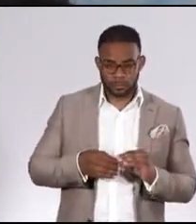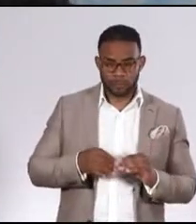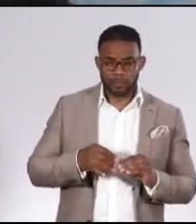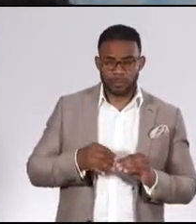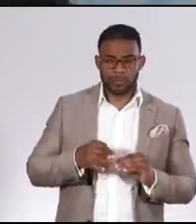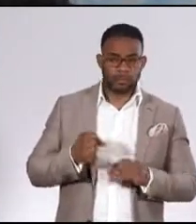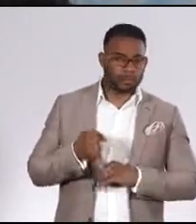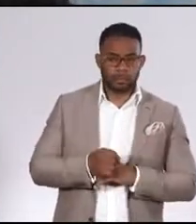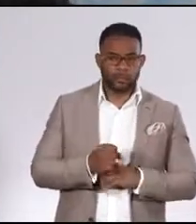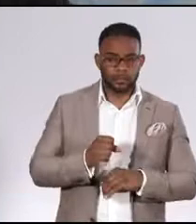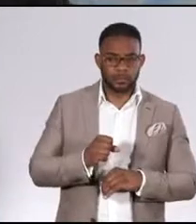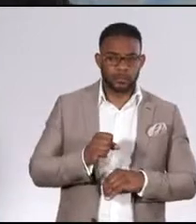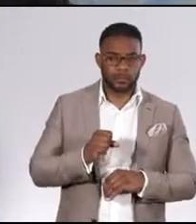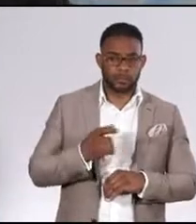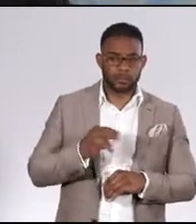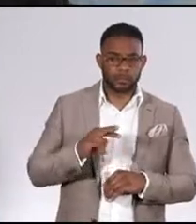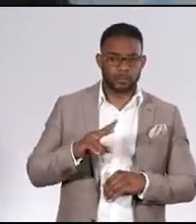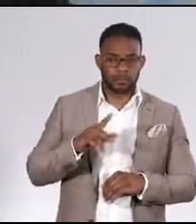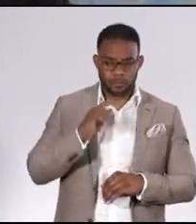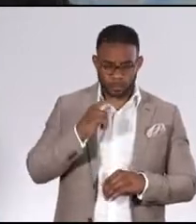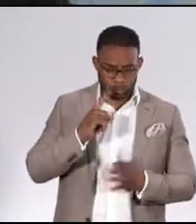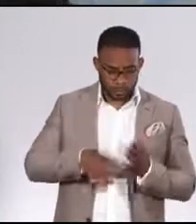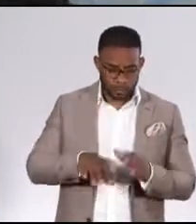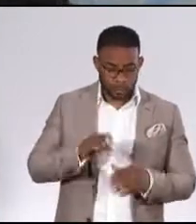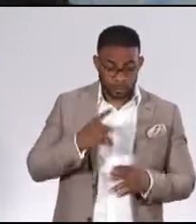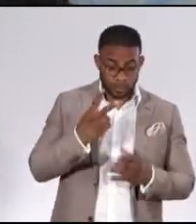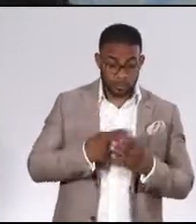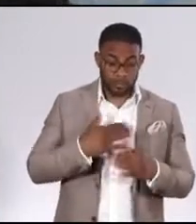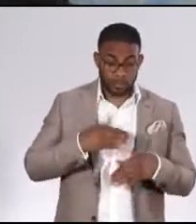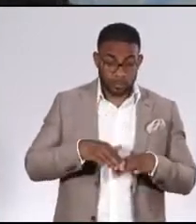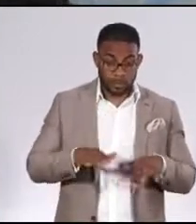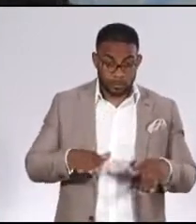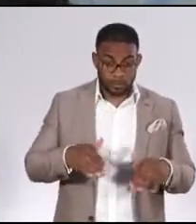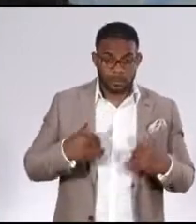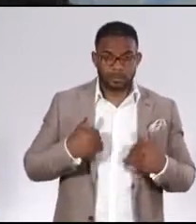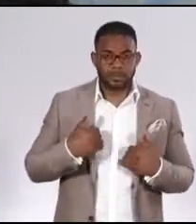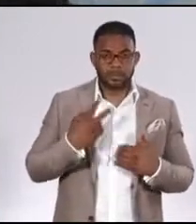and I also found out that both of my children had that hearing last gene.